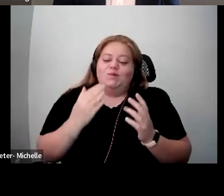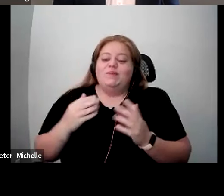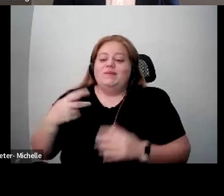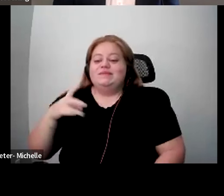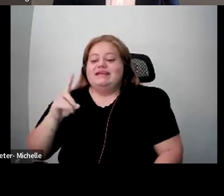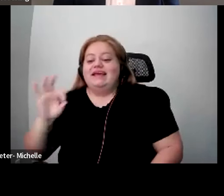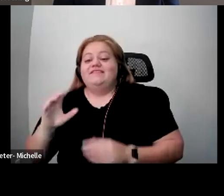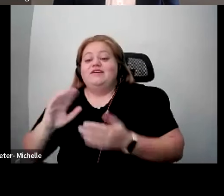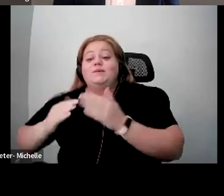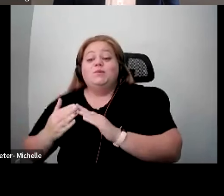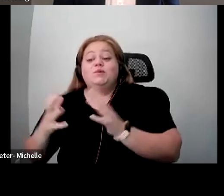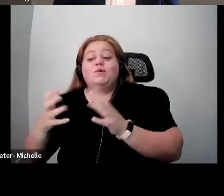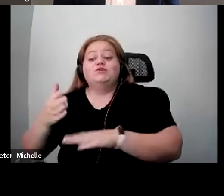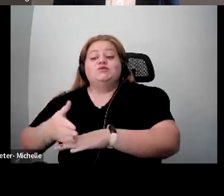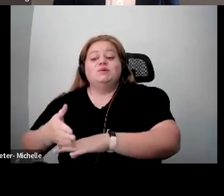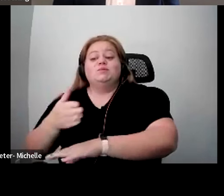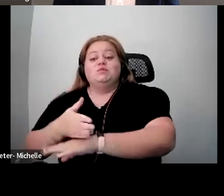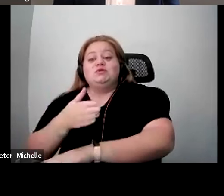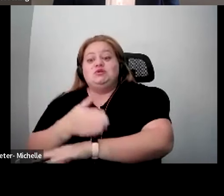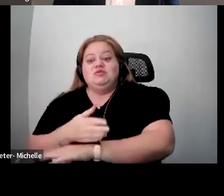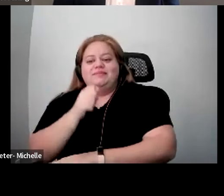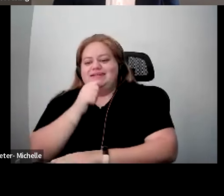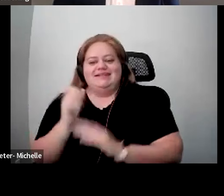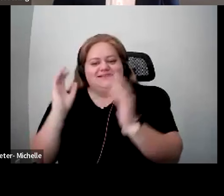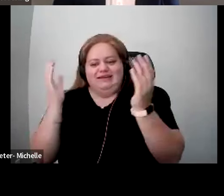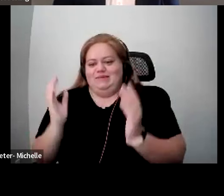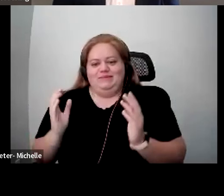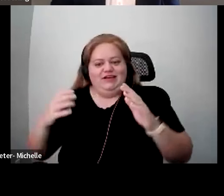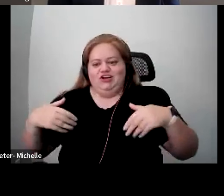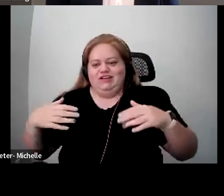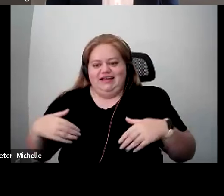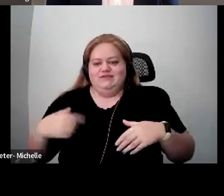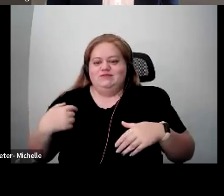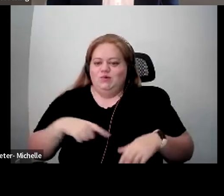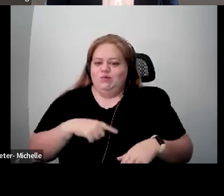to improve this. But we just need to speak on a purely practical level.